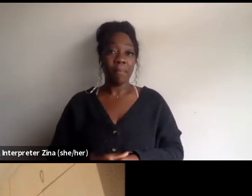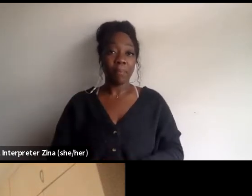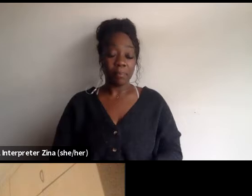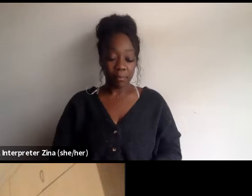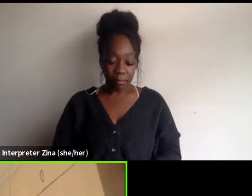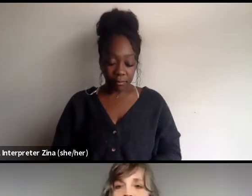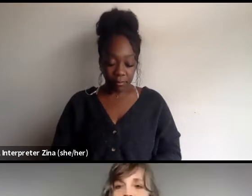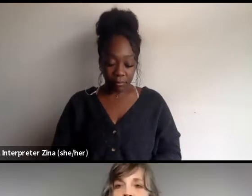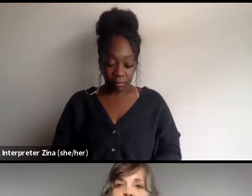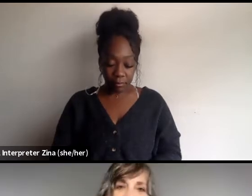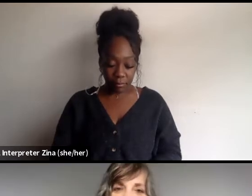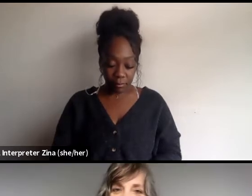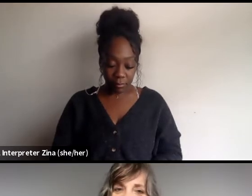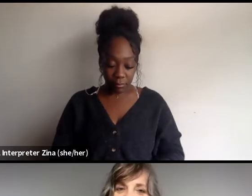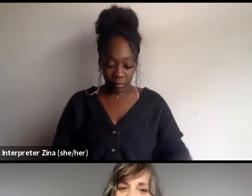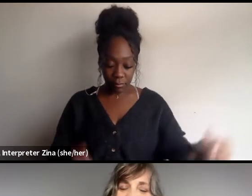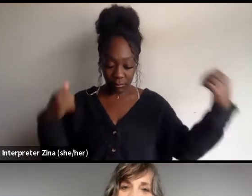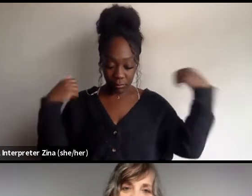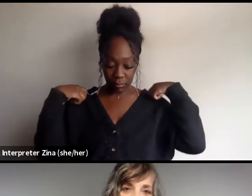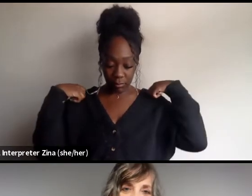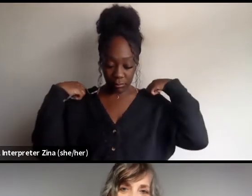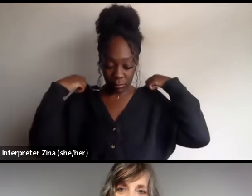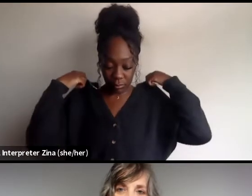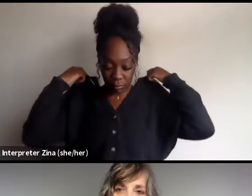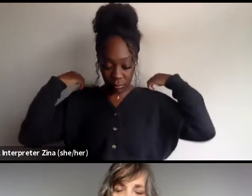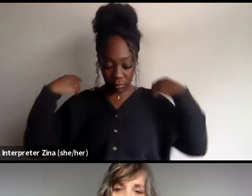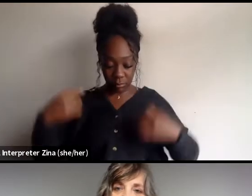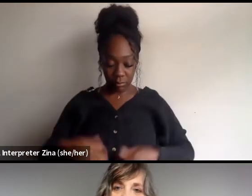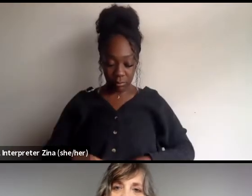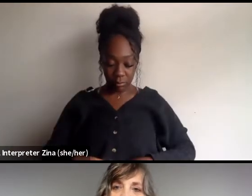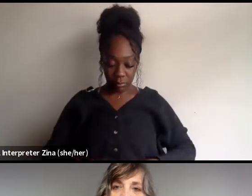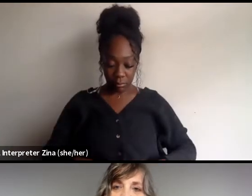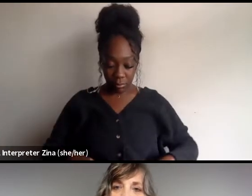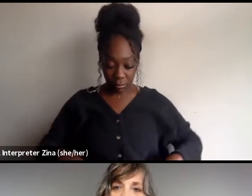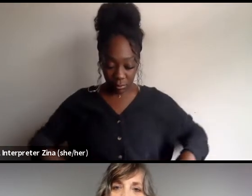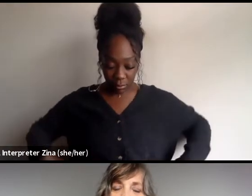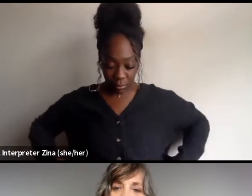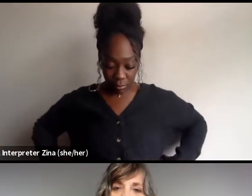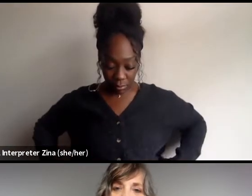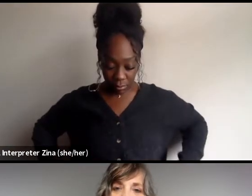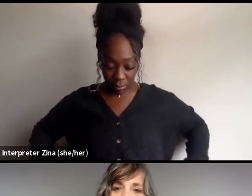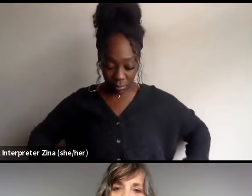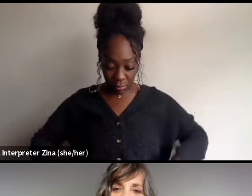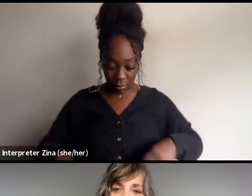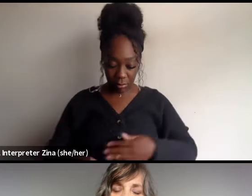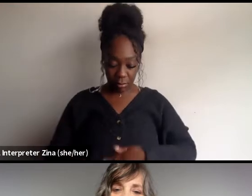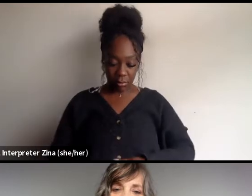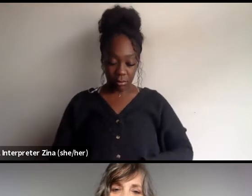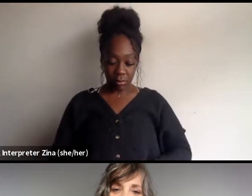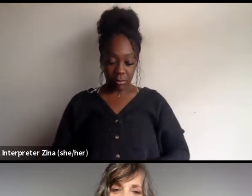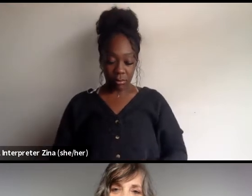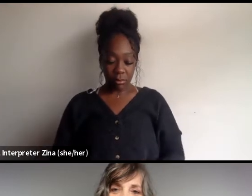Yeah, thanks. Sorry, I dropped off a little bit in between but got the gist of it. So thank you so much for sharing that.